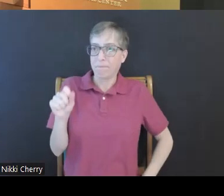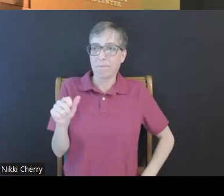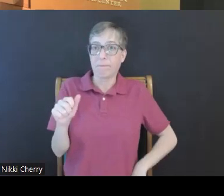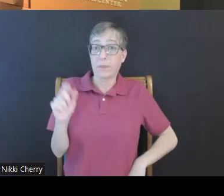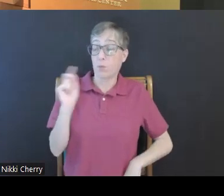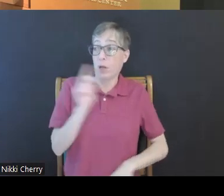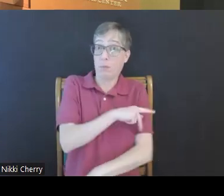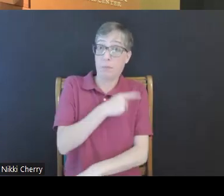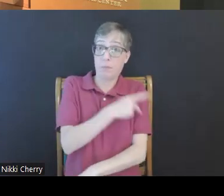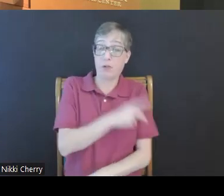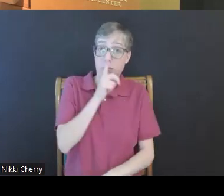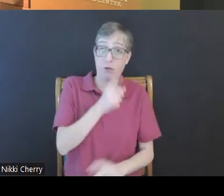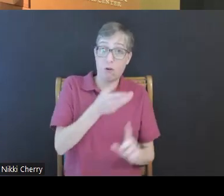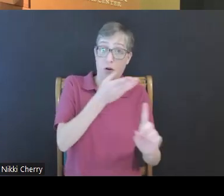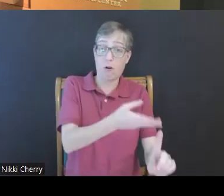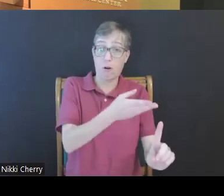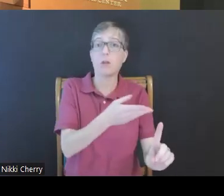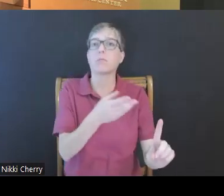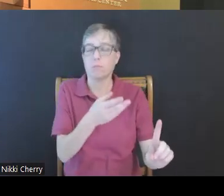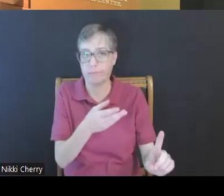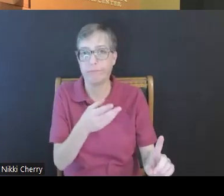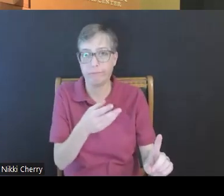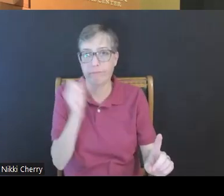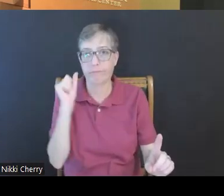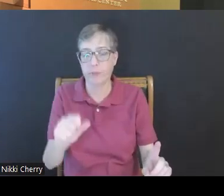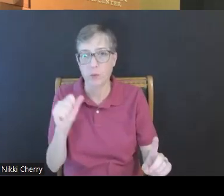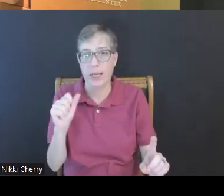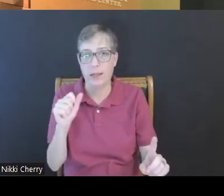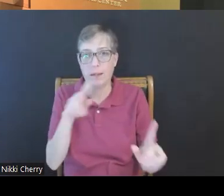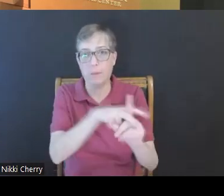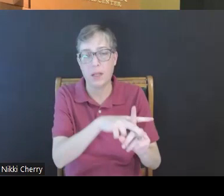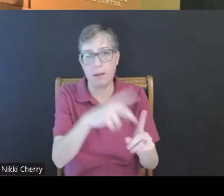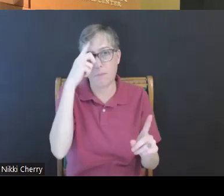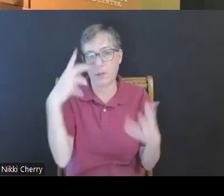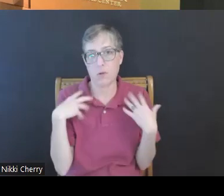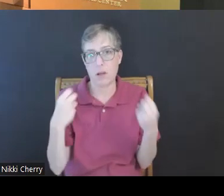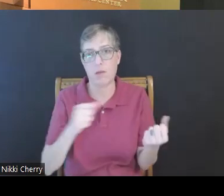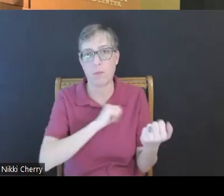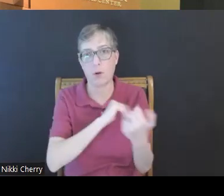you're uh when we finish the impact trial we try to do a trial with uh depressed Adolescence in